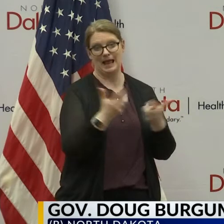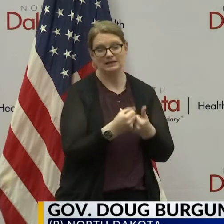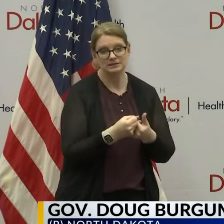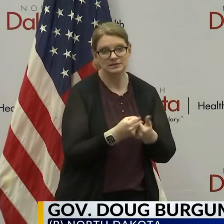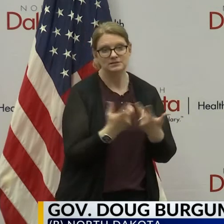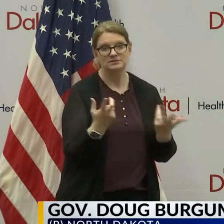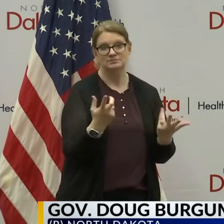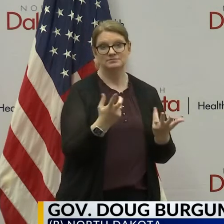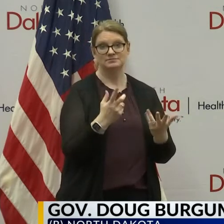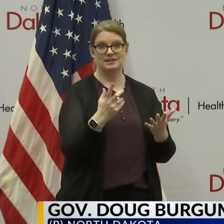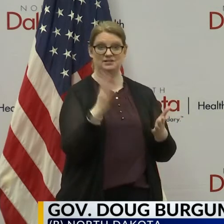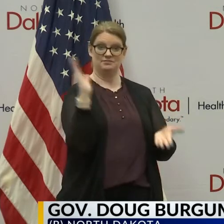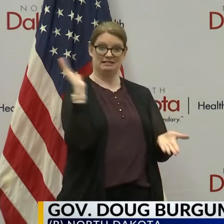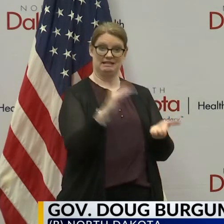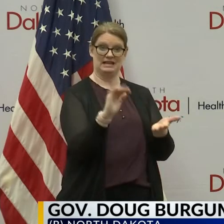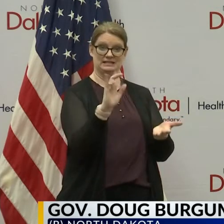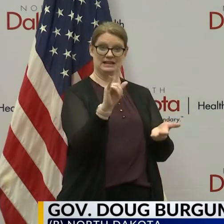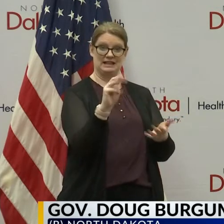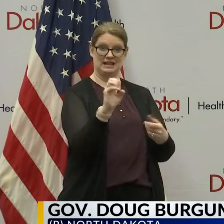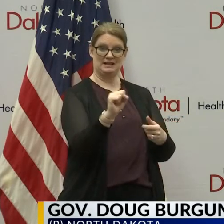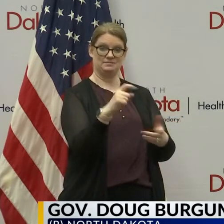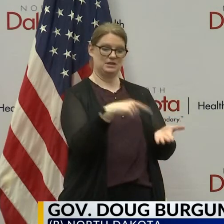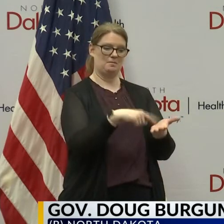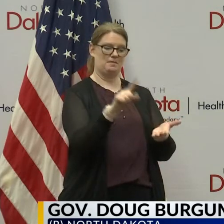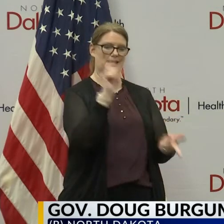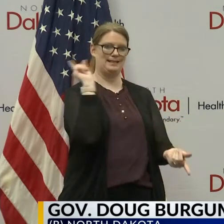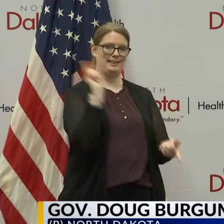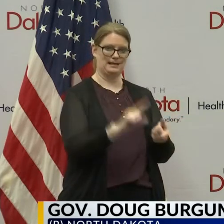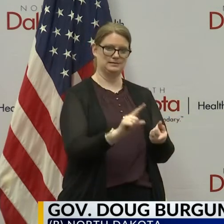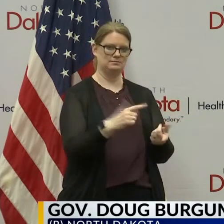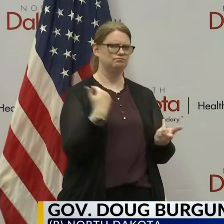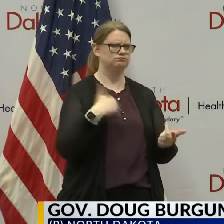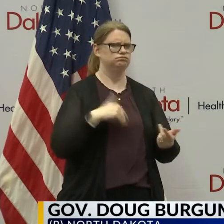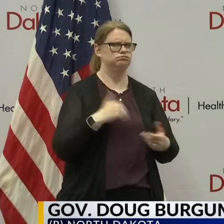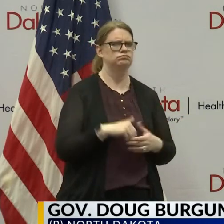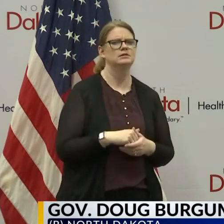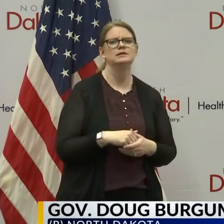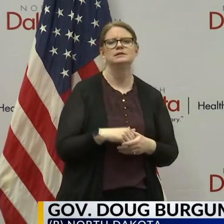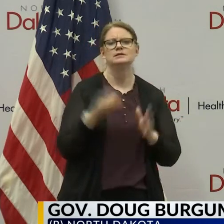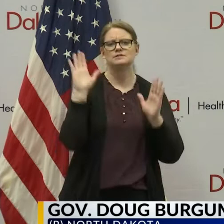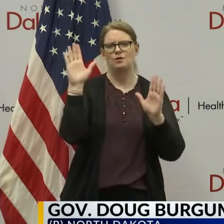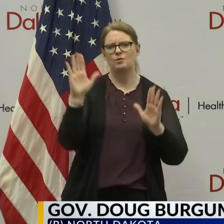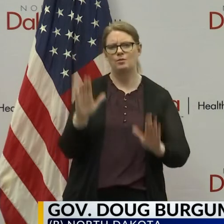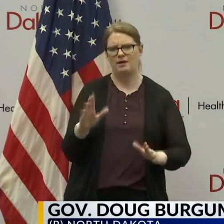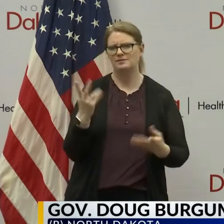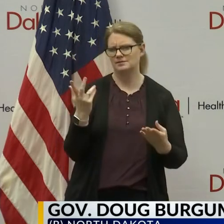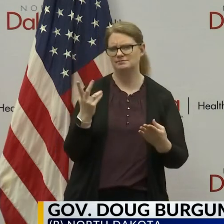IN THE DARK OF FORD/ INDY INS. AGAIN, THOSE COMPANIES WE'RE ABLE TO DO THAT BECAUSE WITH